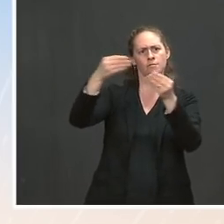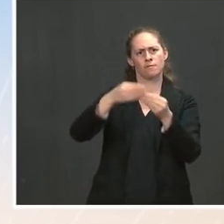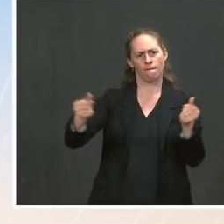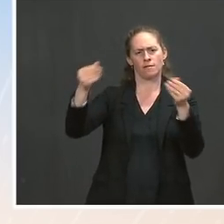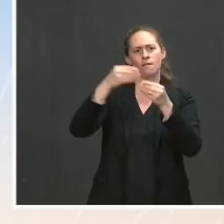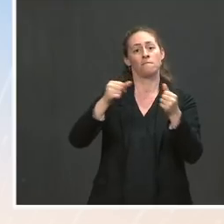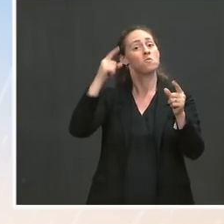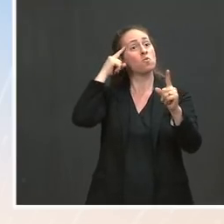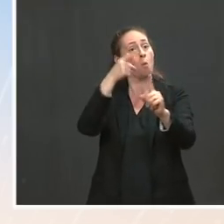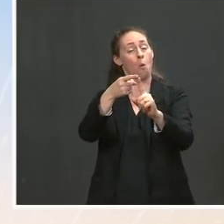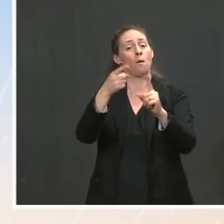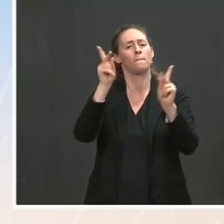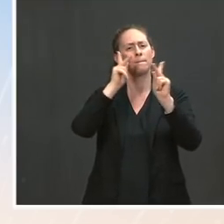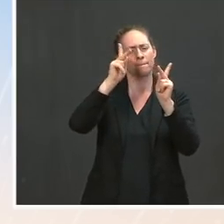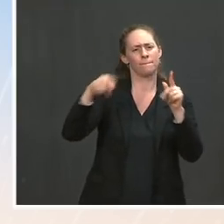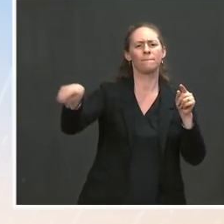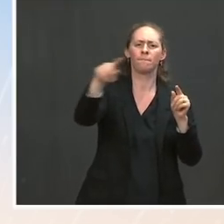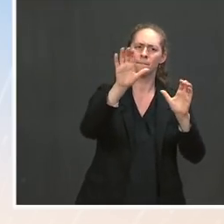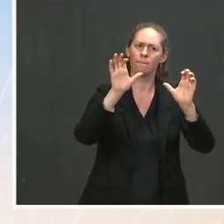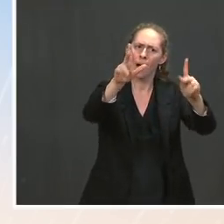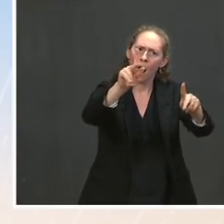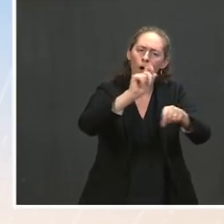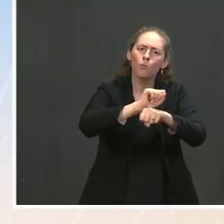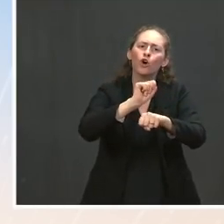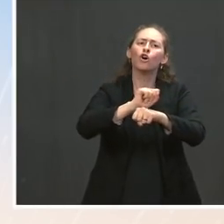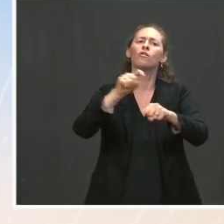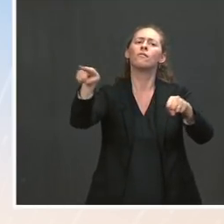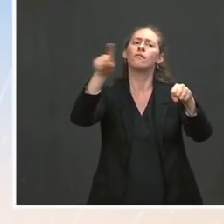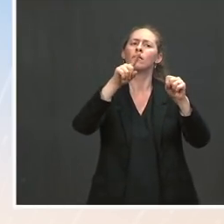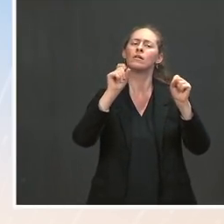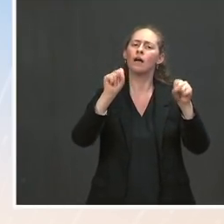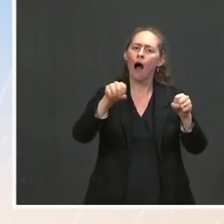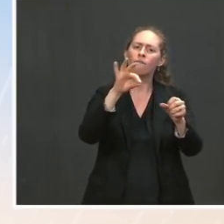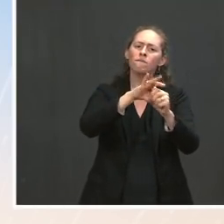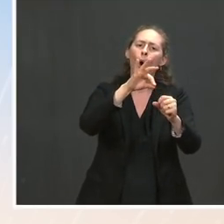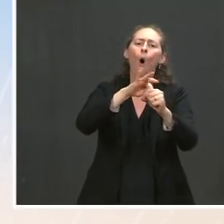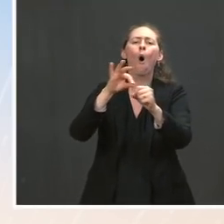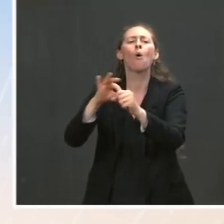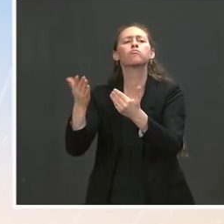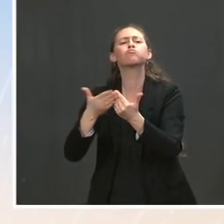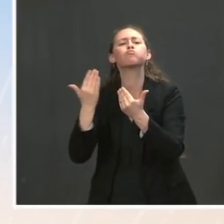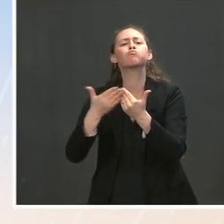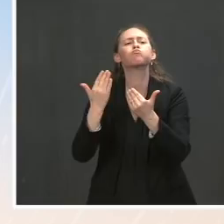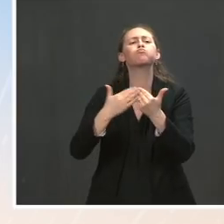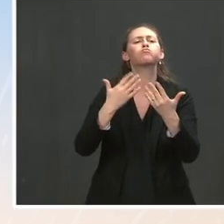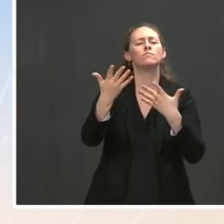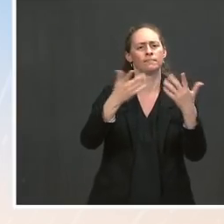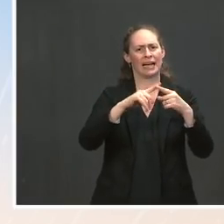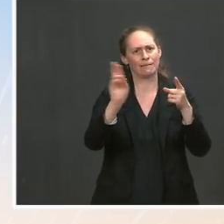make voting easier and more accessible. And it's really on Republicans in Congress to decide if they're going to be part of the solution,